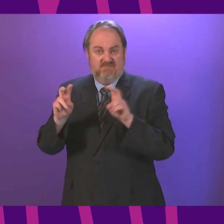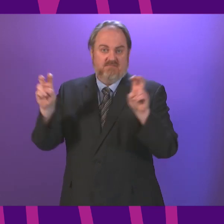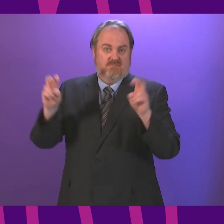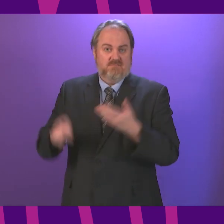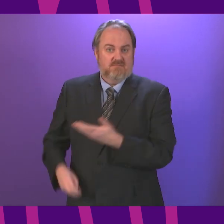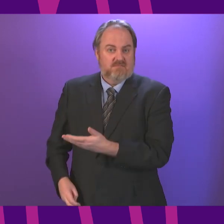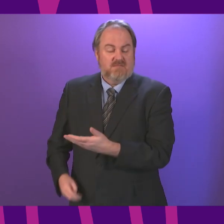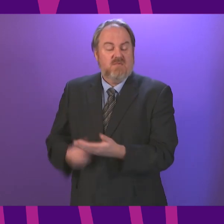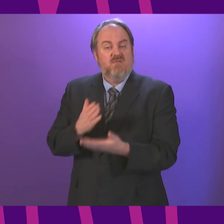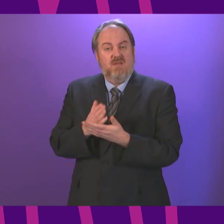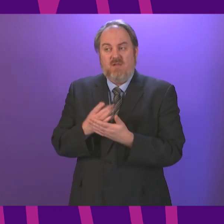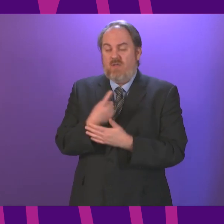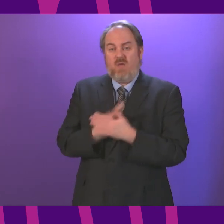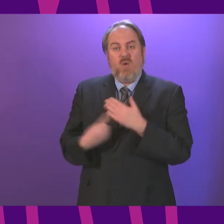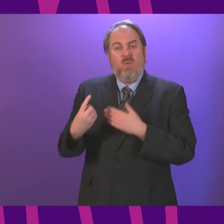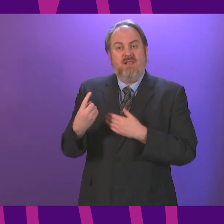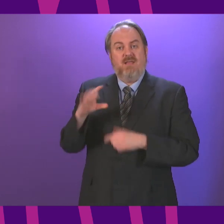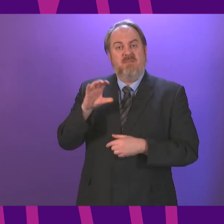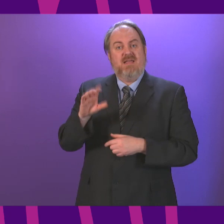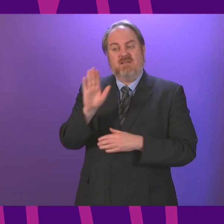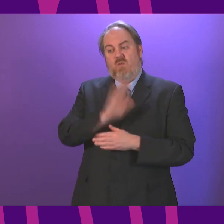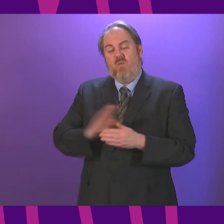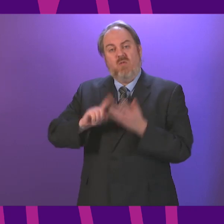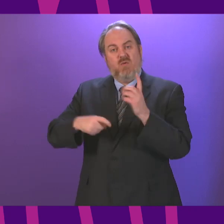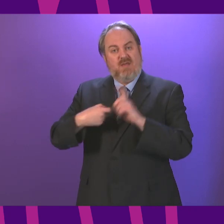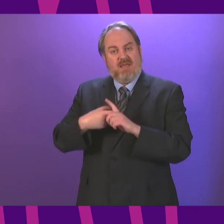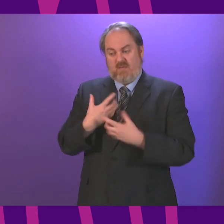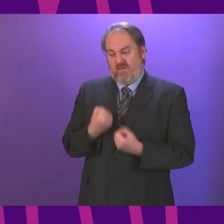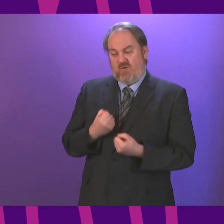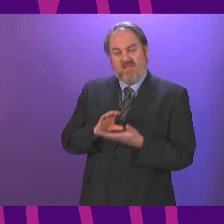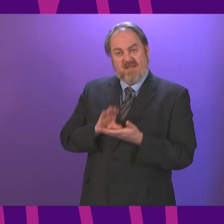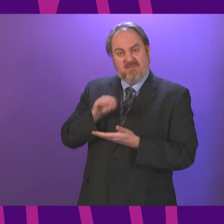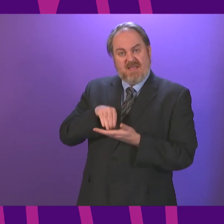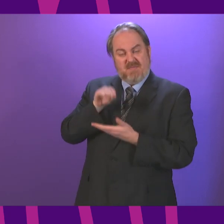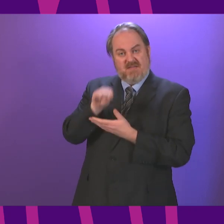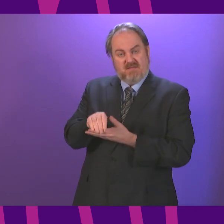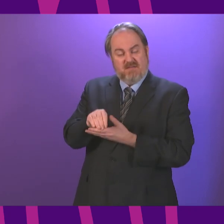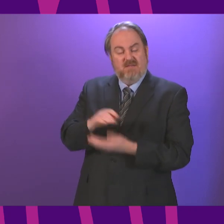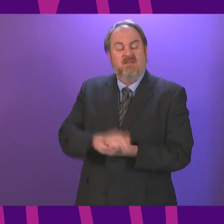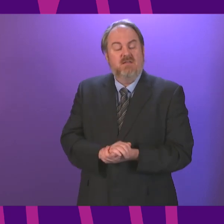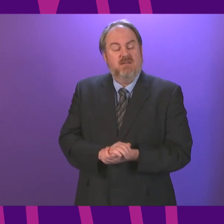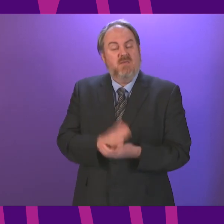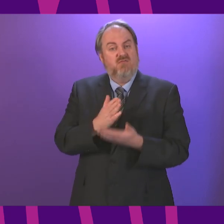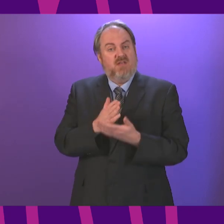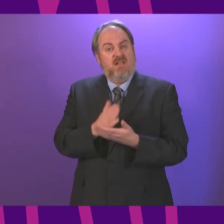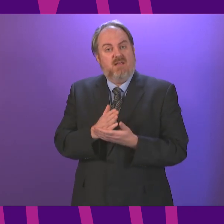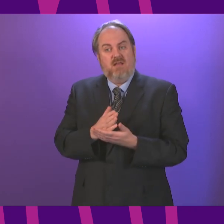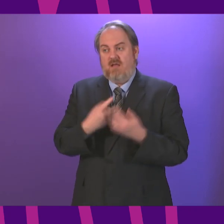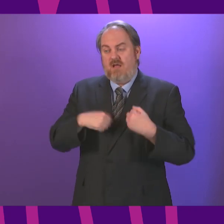think that Scotland is still the only part of the United Kingdom that has such targets, but I will be corrected if I am wrong about that—actions to back up those targets are